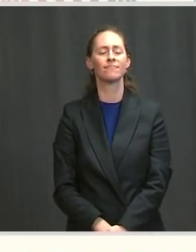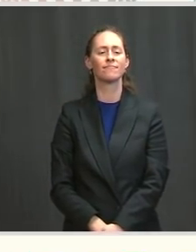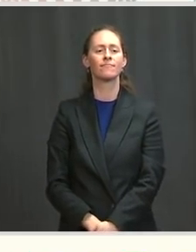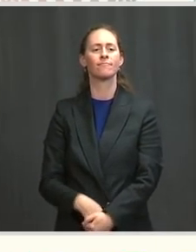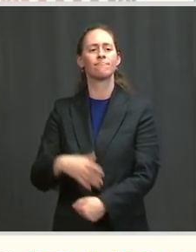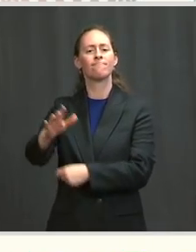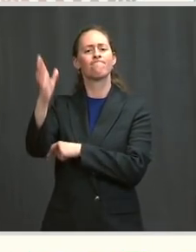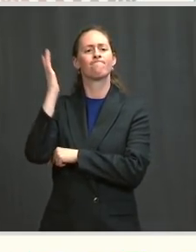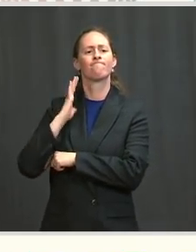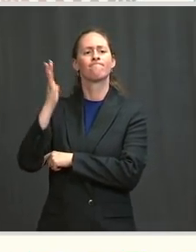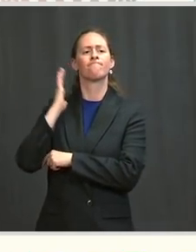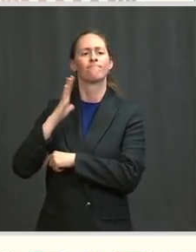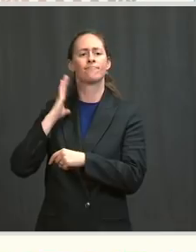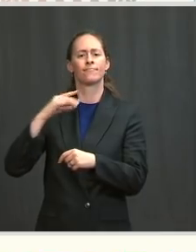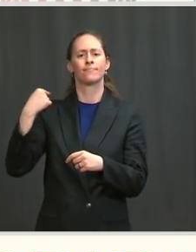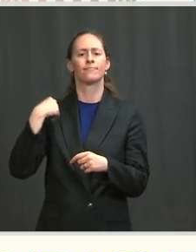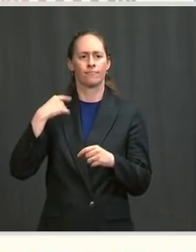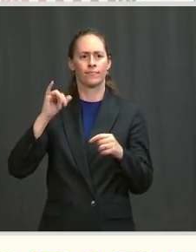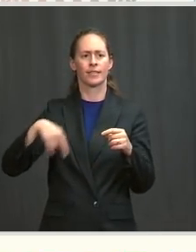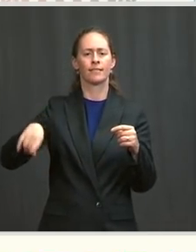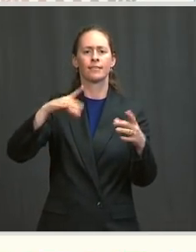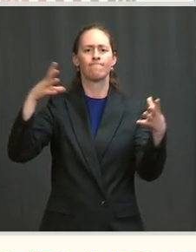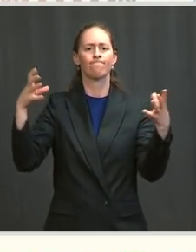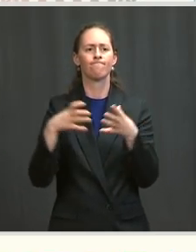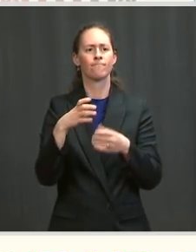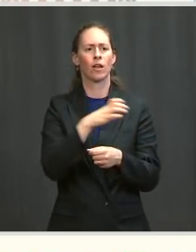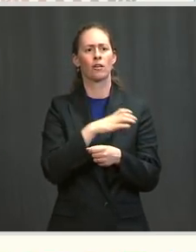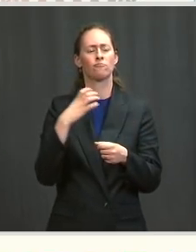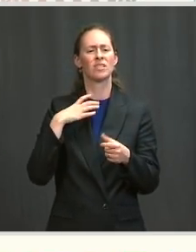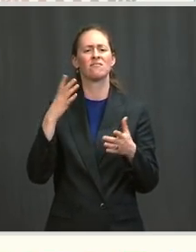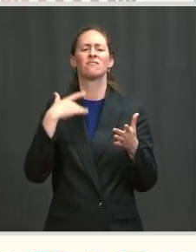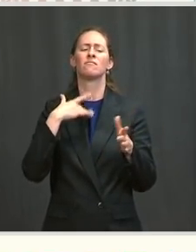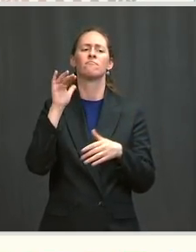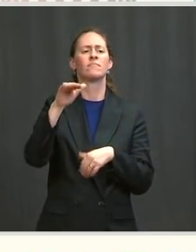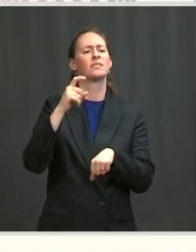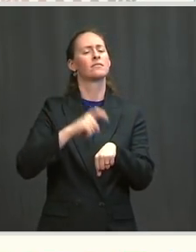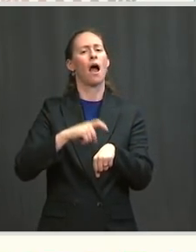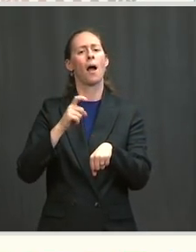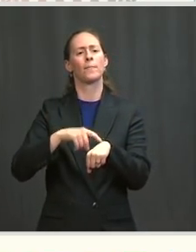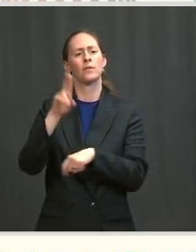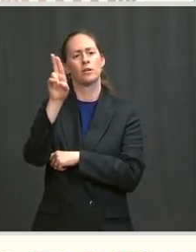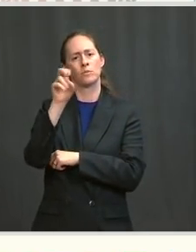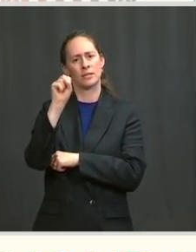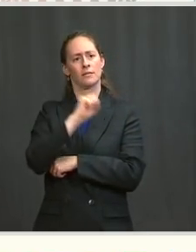it's time for the United States Senate to pass the Equality Act and put the legislation on my desk.